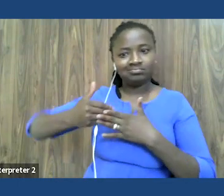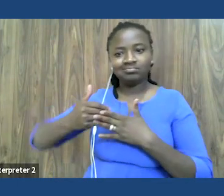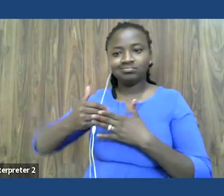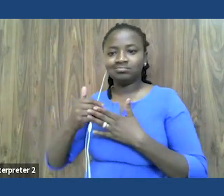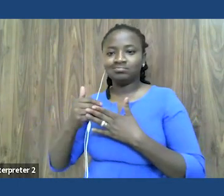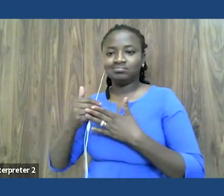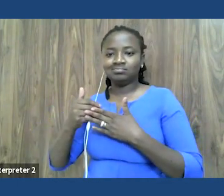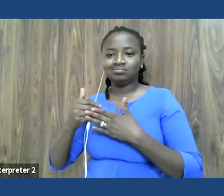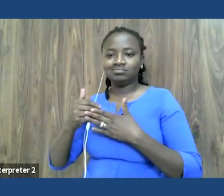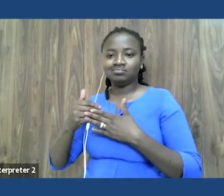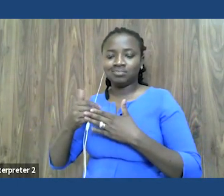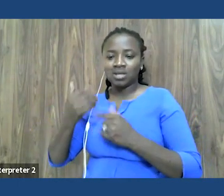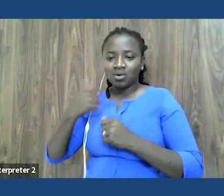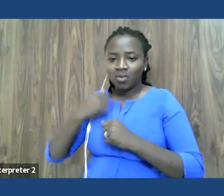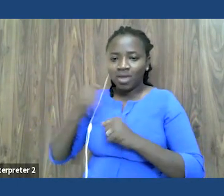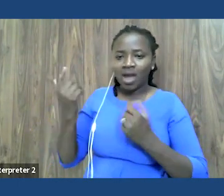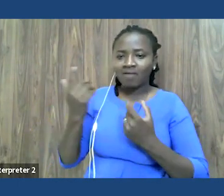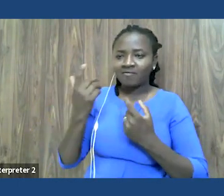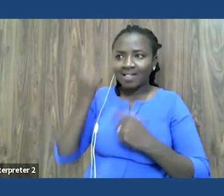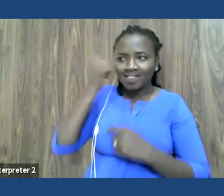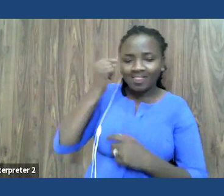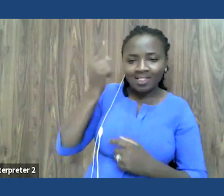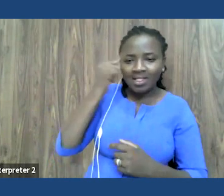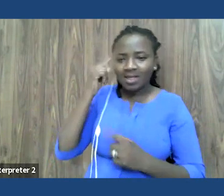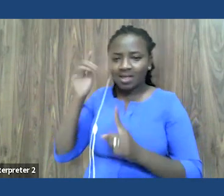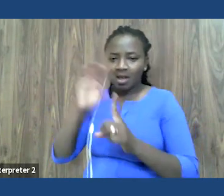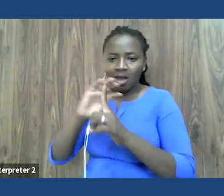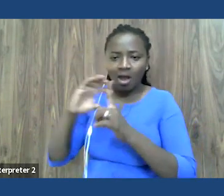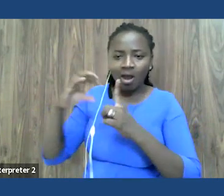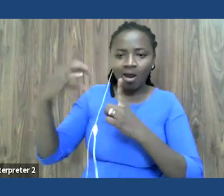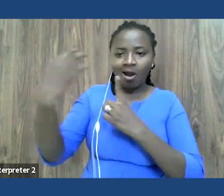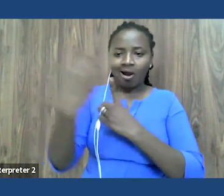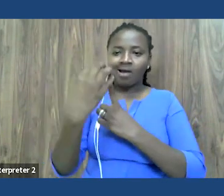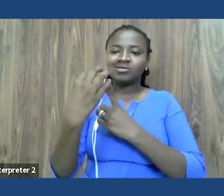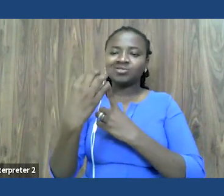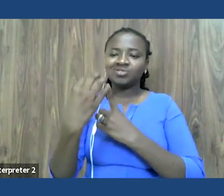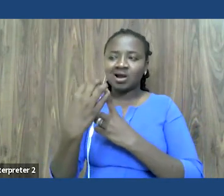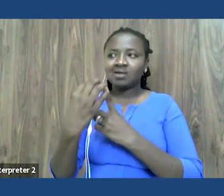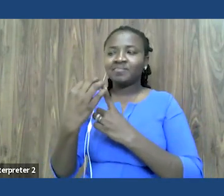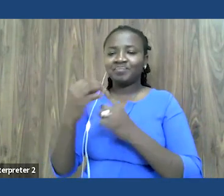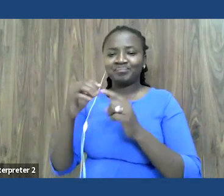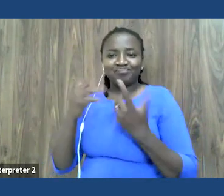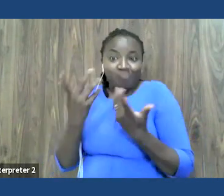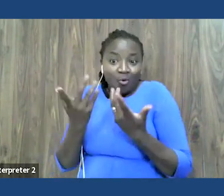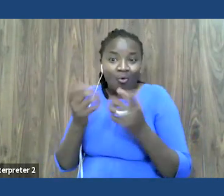a reflection of a cultural kind of -- or societal attitude.